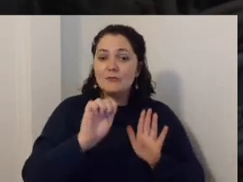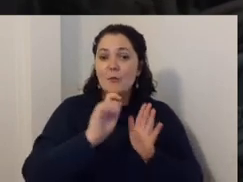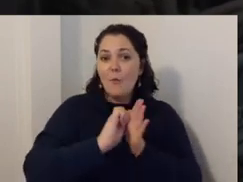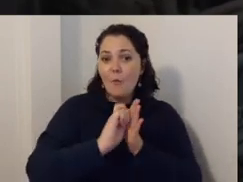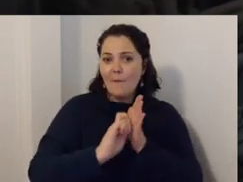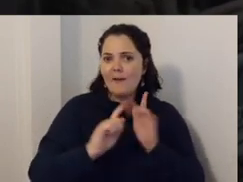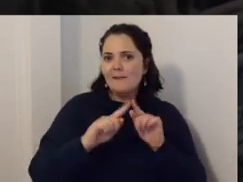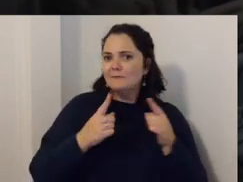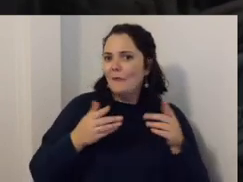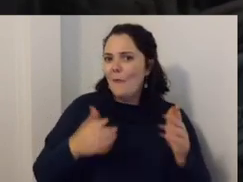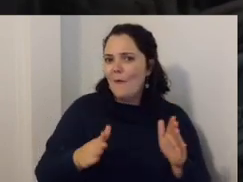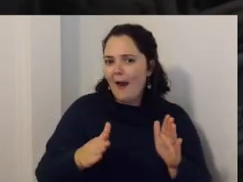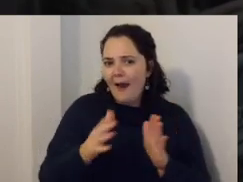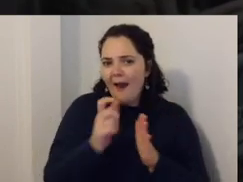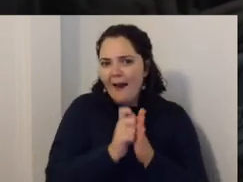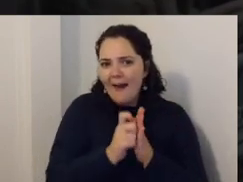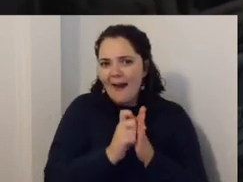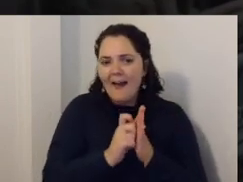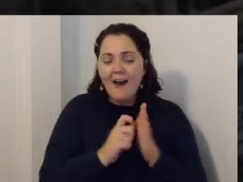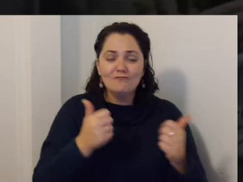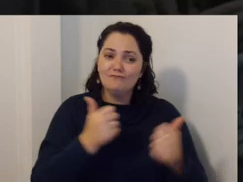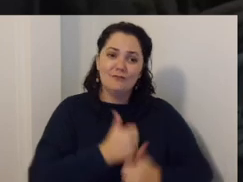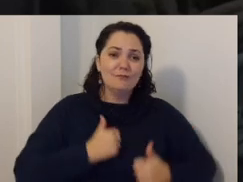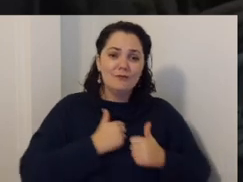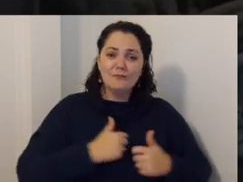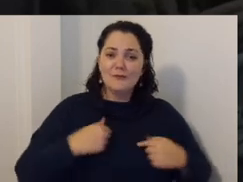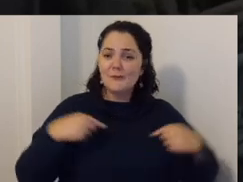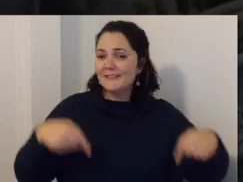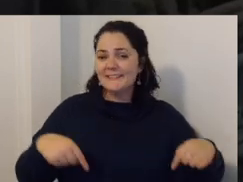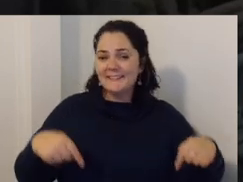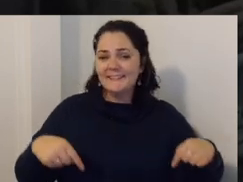of approaching each one of these materials, it's been a lot of fun to be here in my studio and